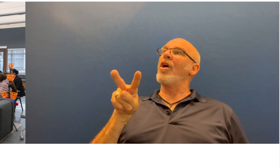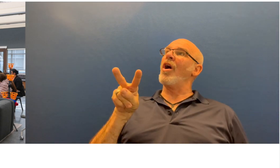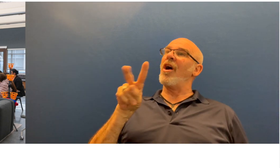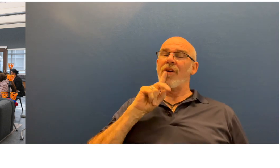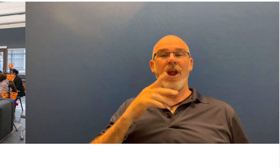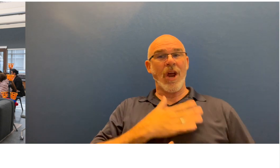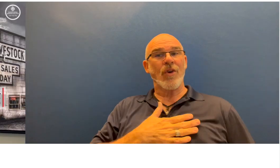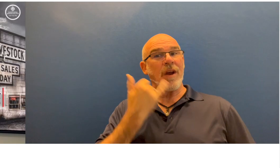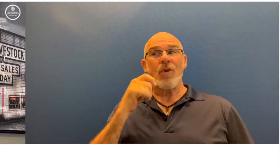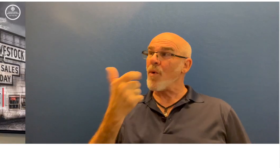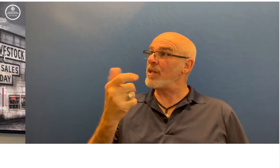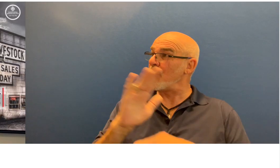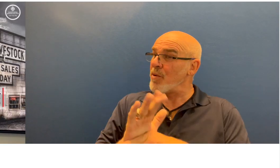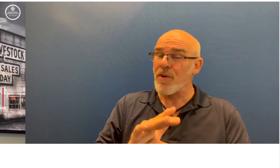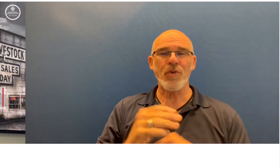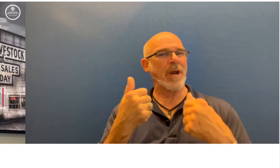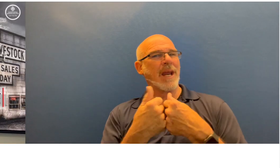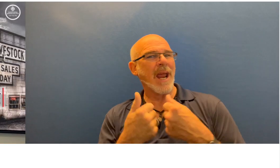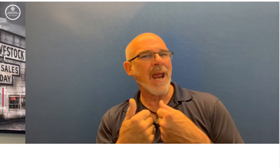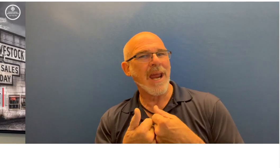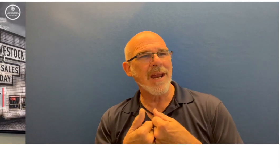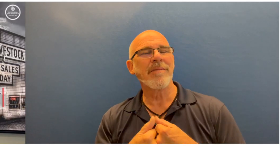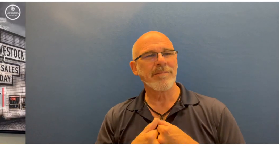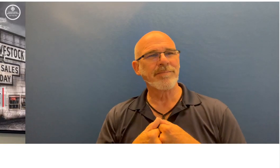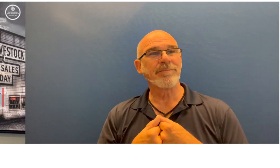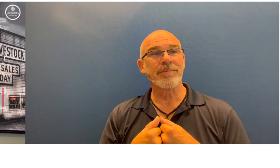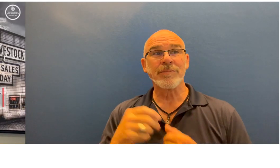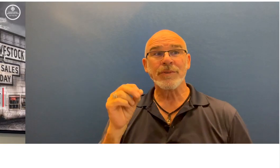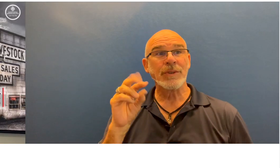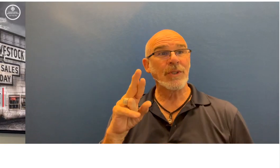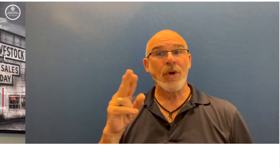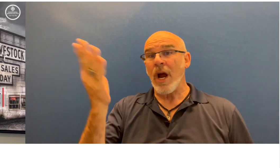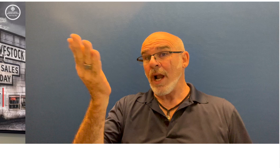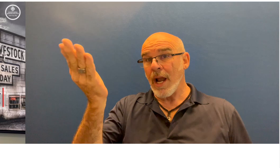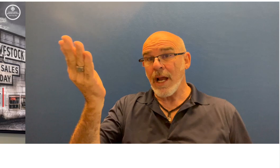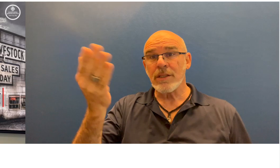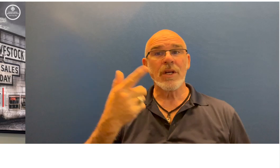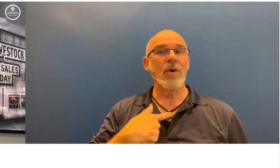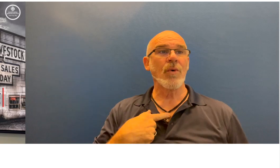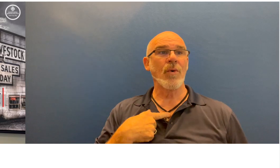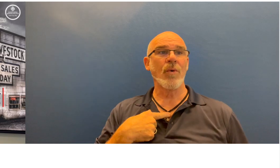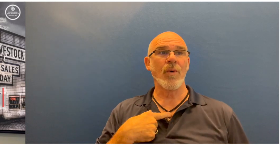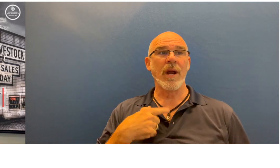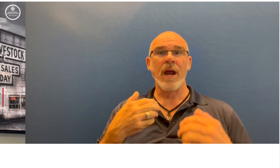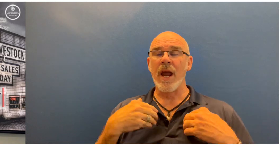If there's a movie going on, or a game, or a lecture, we pipe in our National Society for Leadership and Success